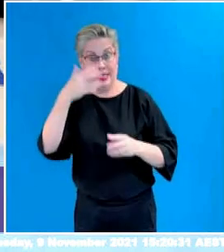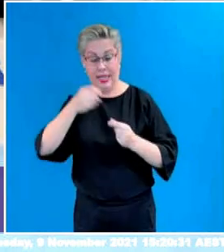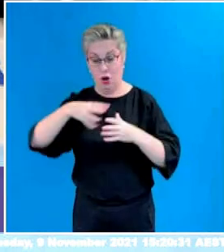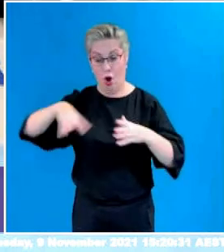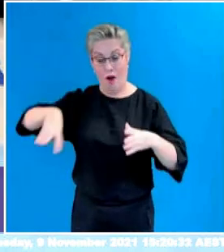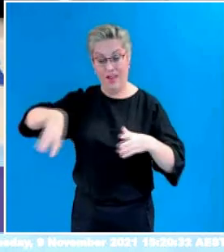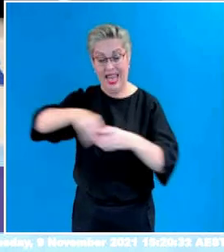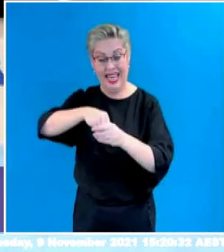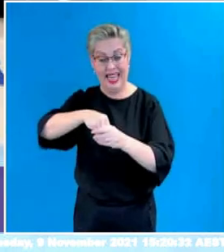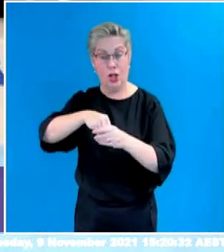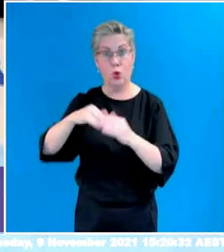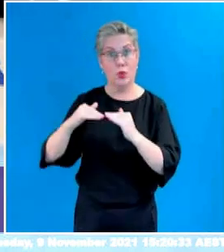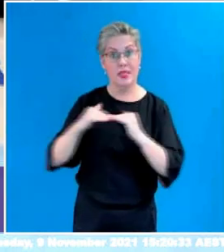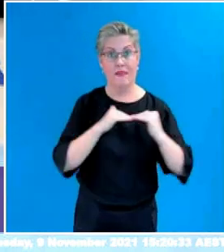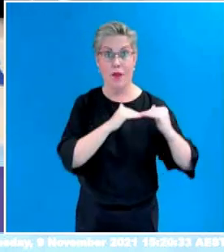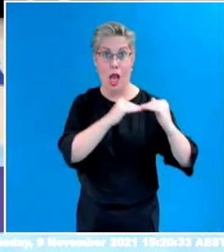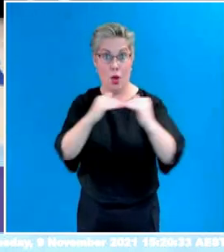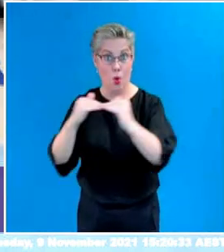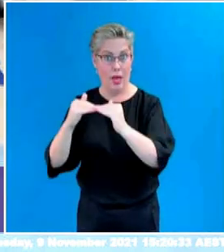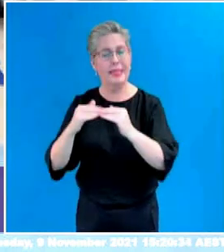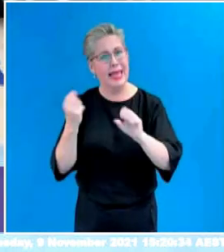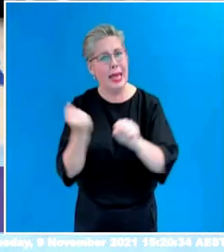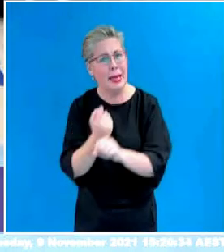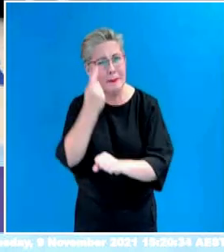people than transformative.